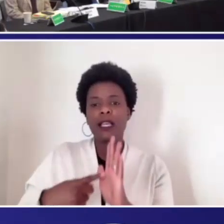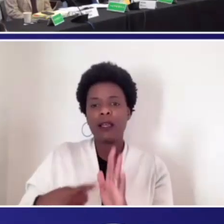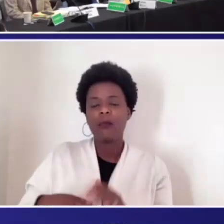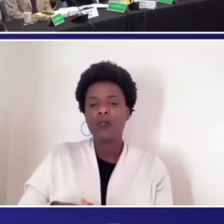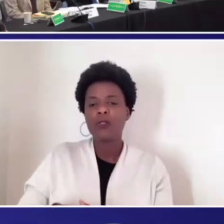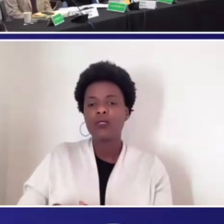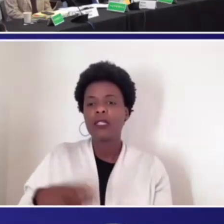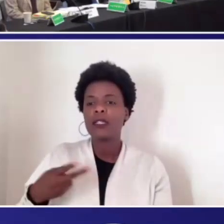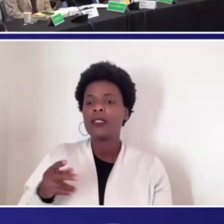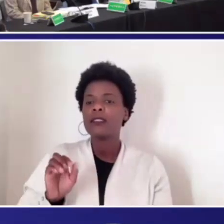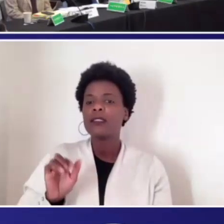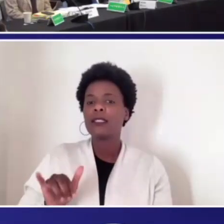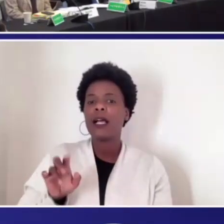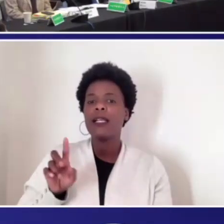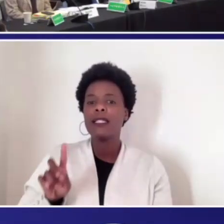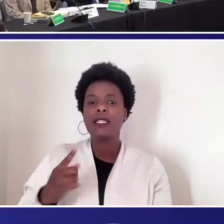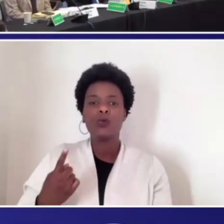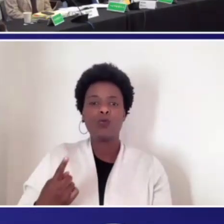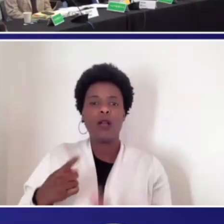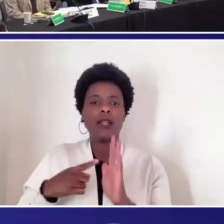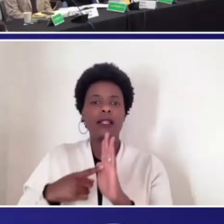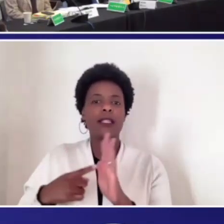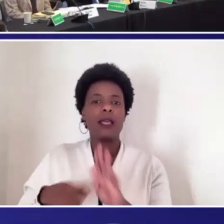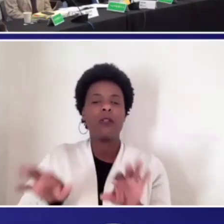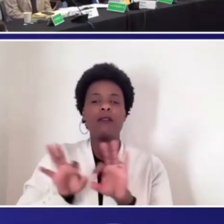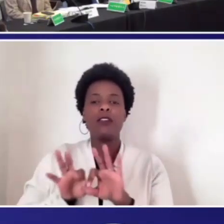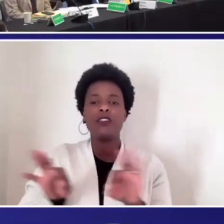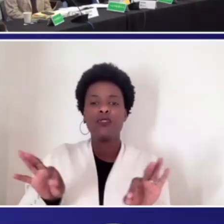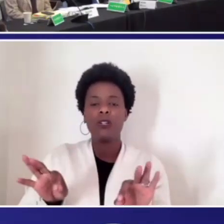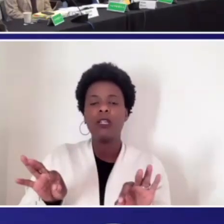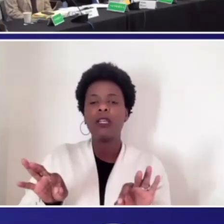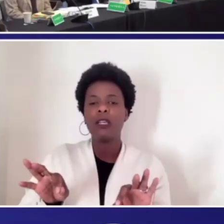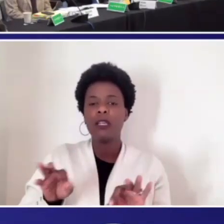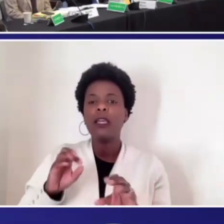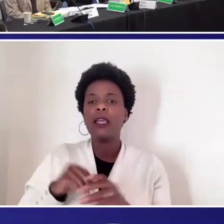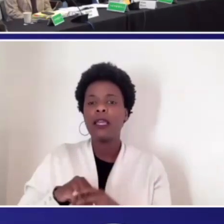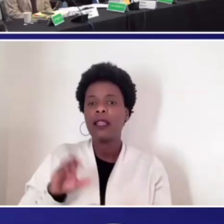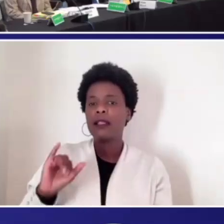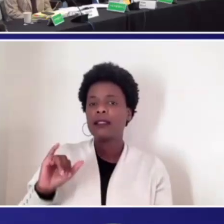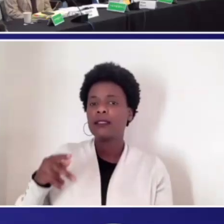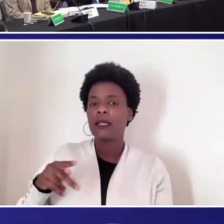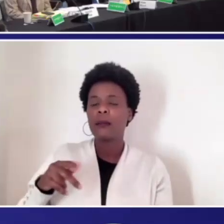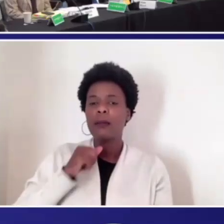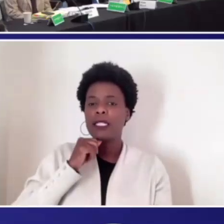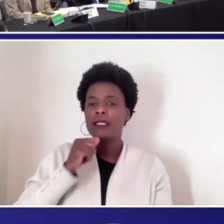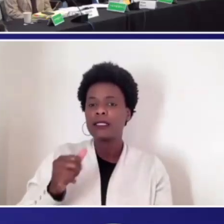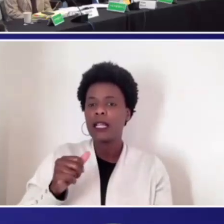is meant to be an example of a degree within that CIP, but it is not exclusive just to a PsyD.